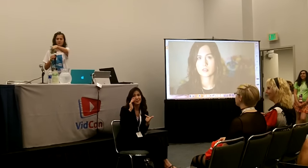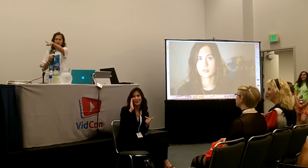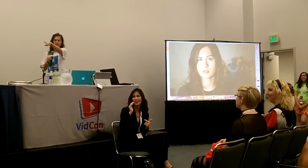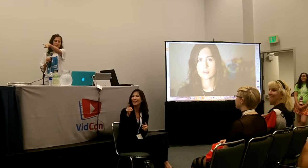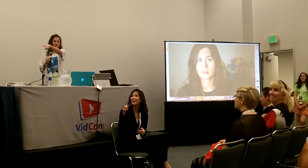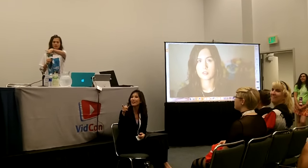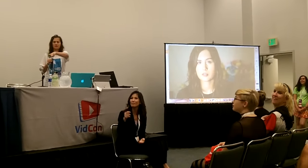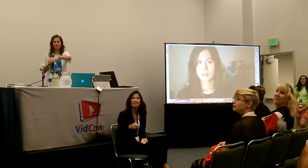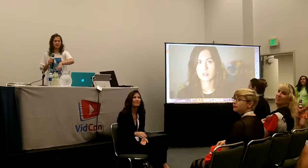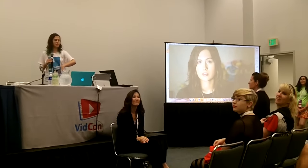Okay, you first.